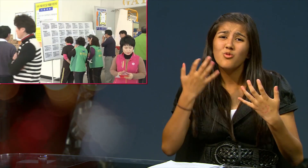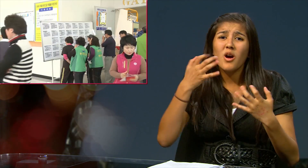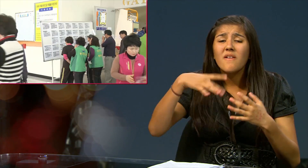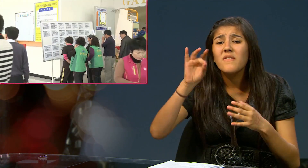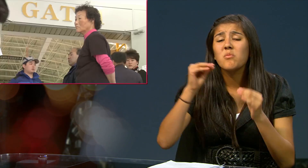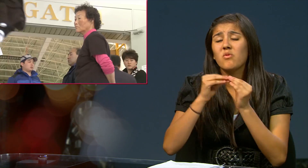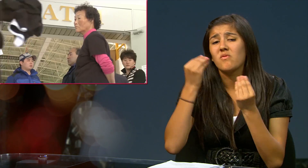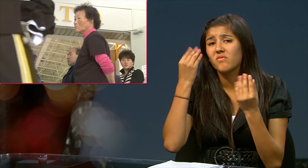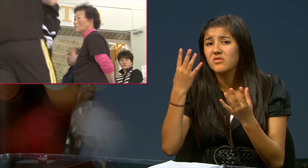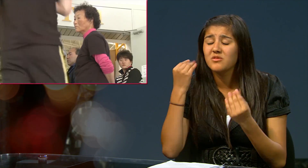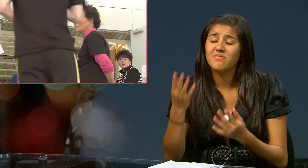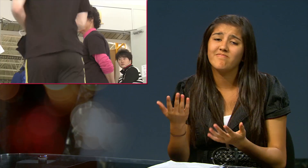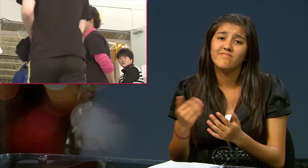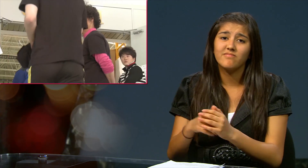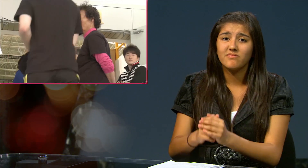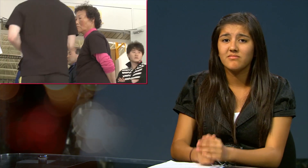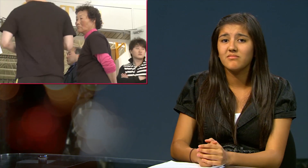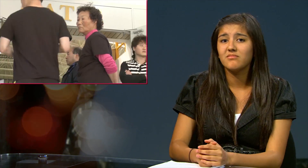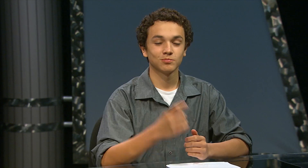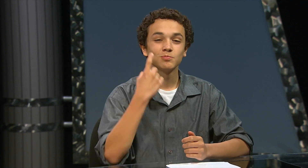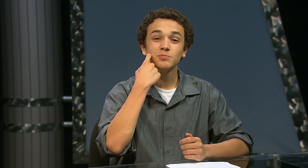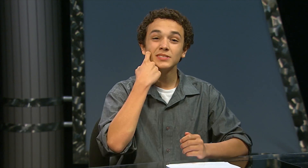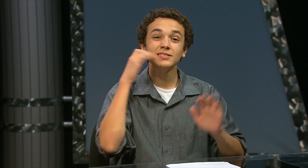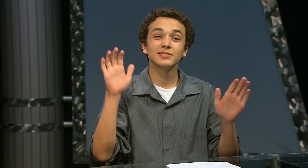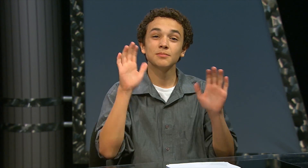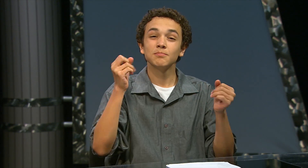FAMILIES ARE ANGRY AND ANGUISHED WAITING FOR NEWS.